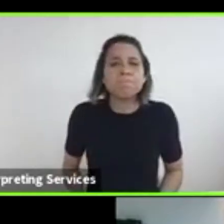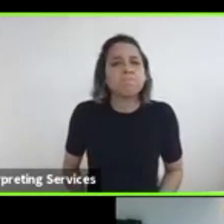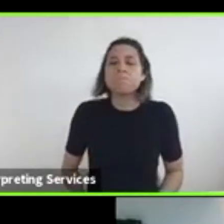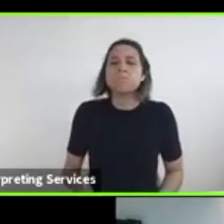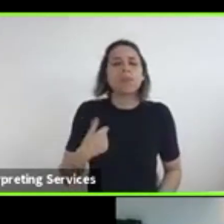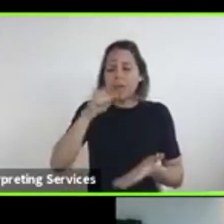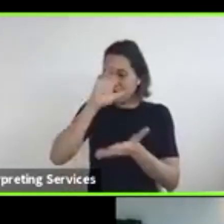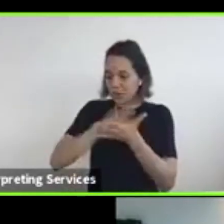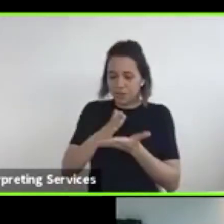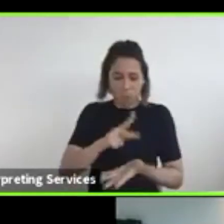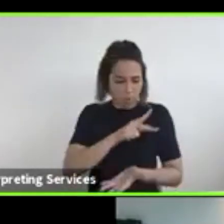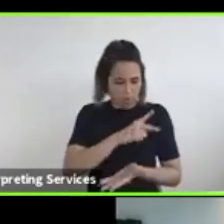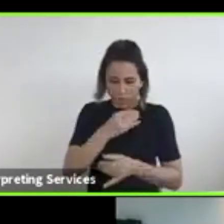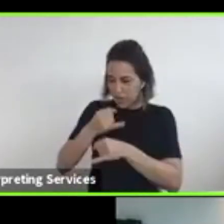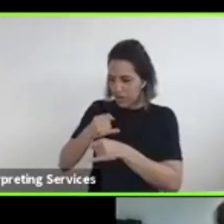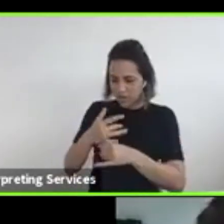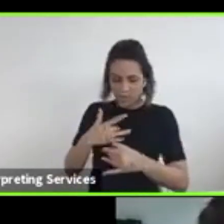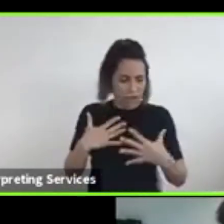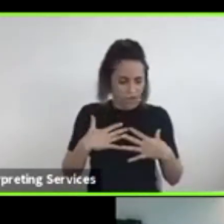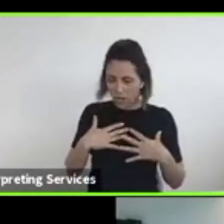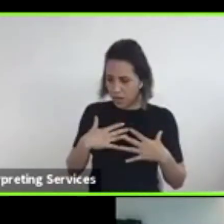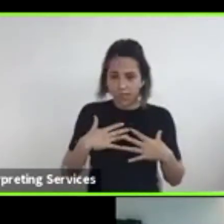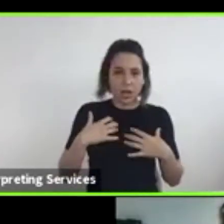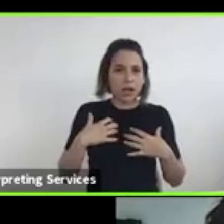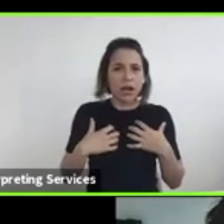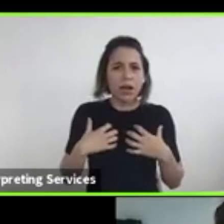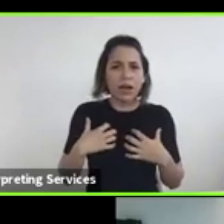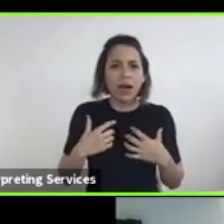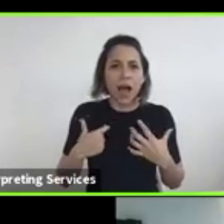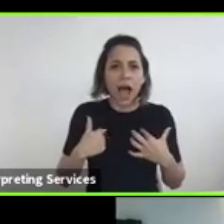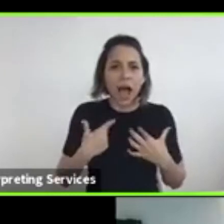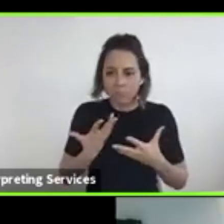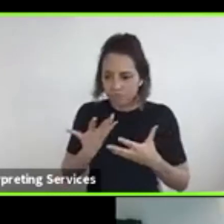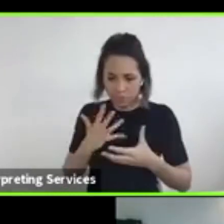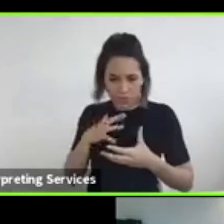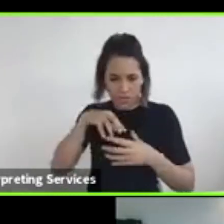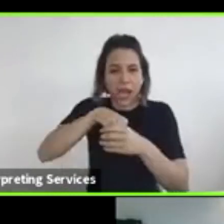PERSONALLY TO BE, LIKE, I'M, YOU KNOW, ENGAGING IN A CONVERSATION, THAT MAY